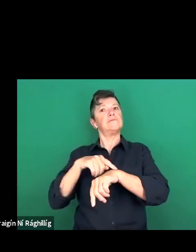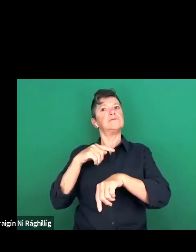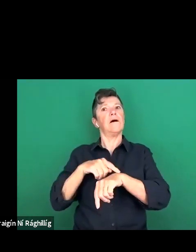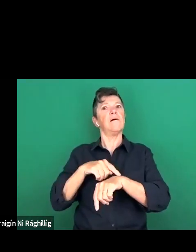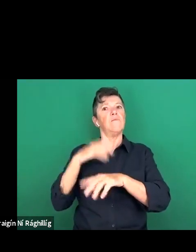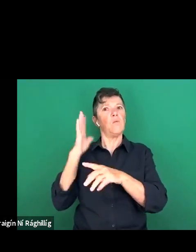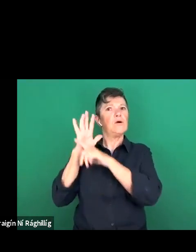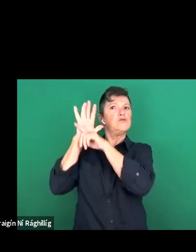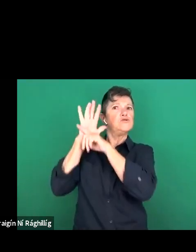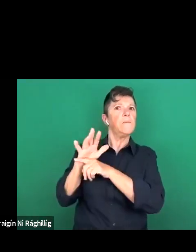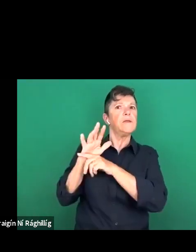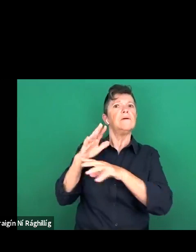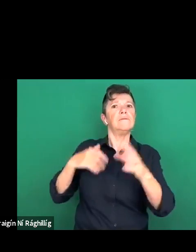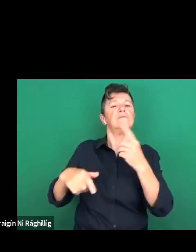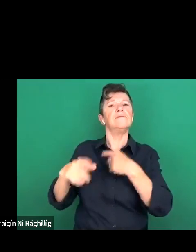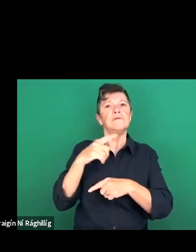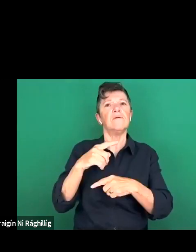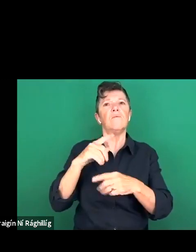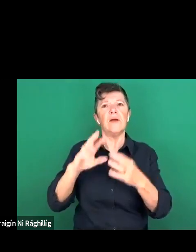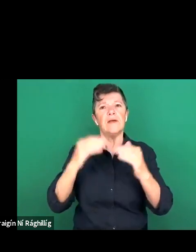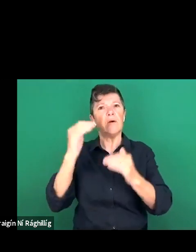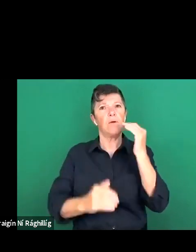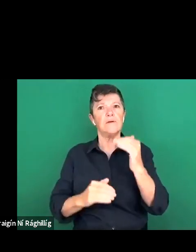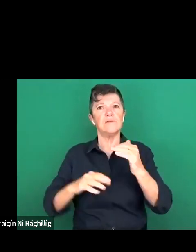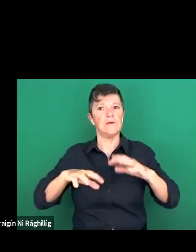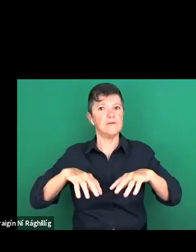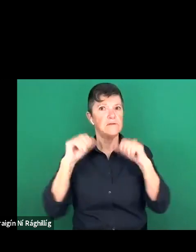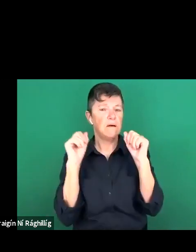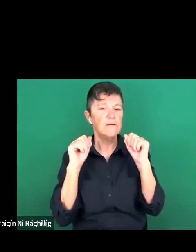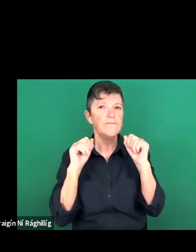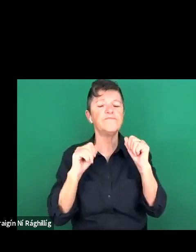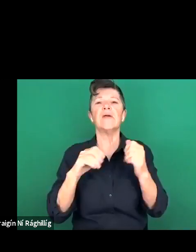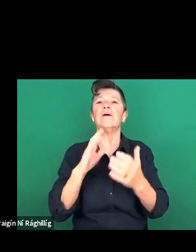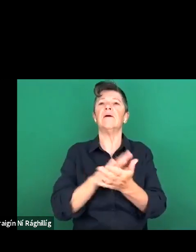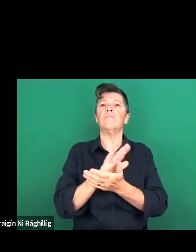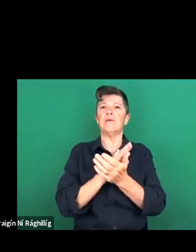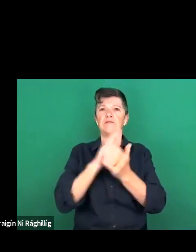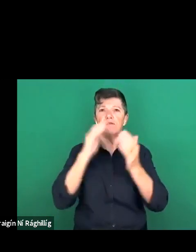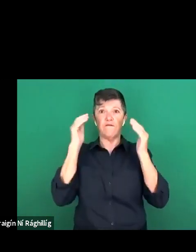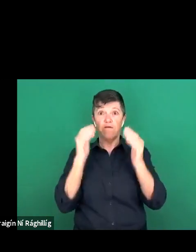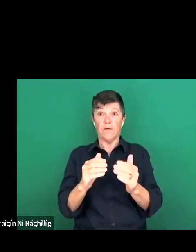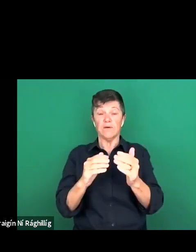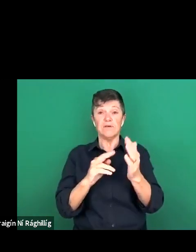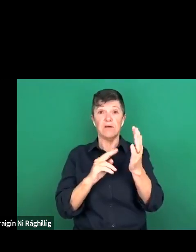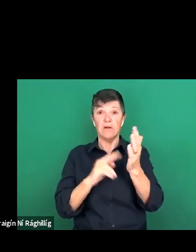primary political unit for understanding and addressing inequality and this is because